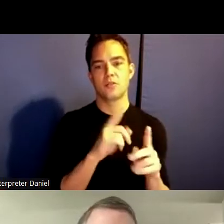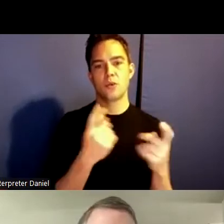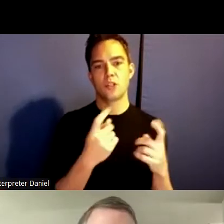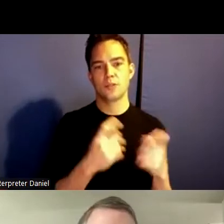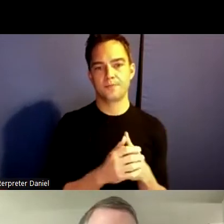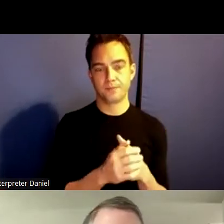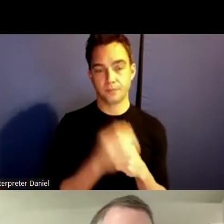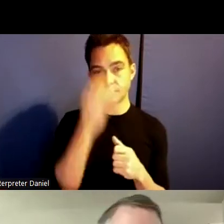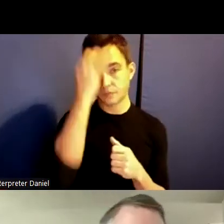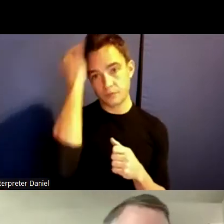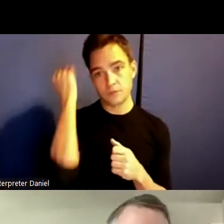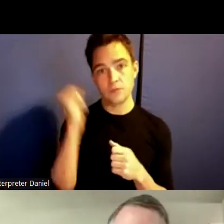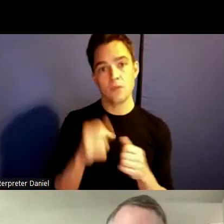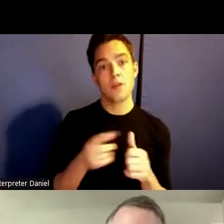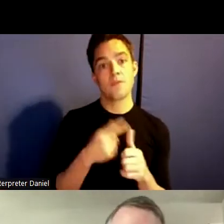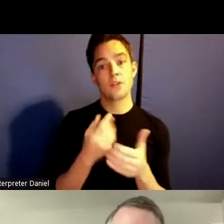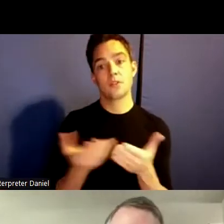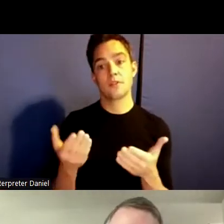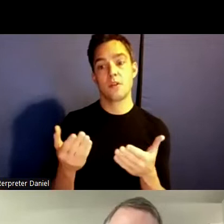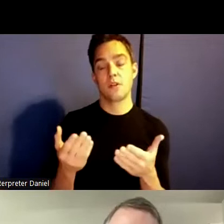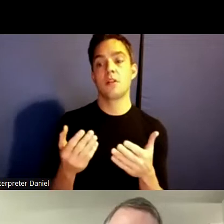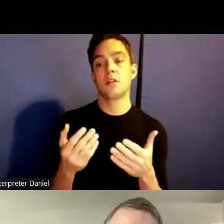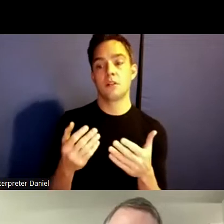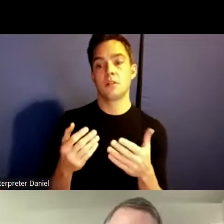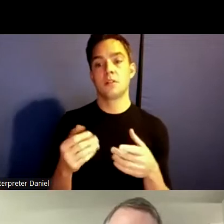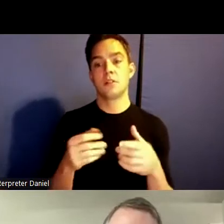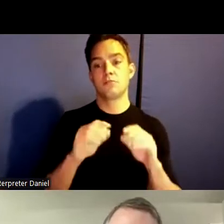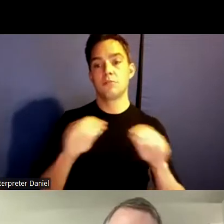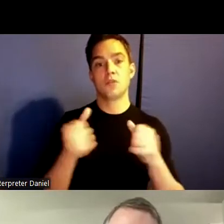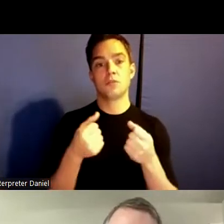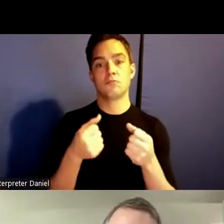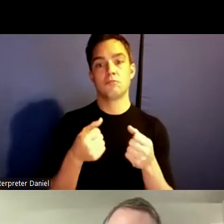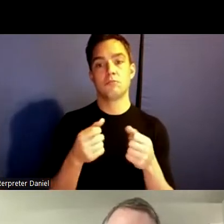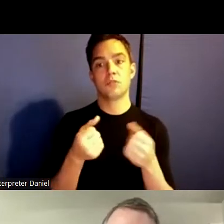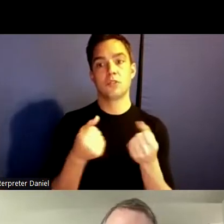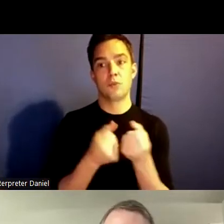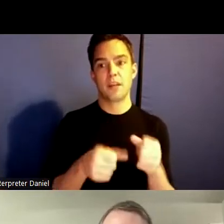first of all, no supports or services can be person centered, unless the address culture,